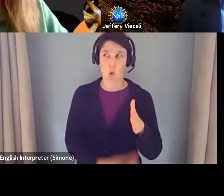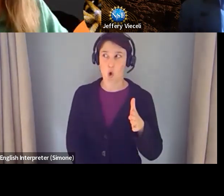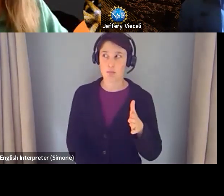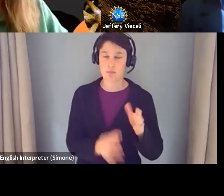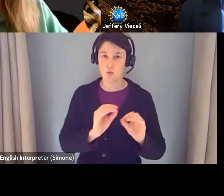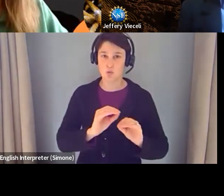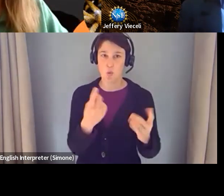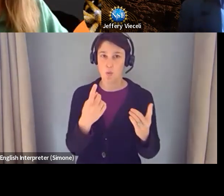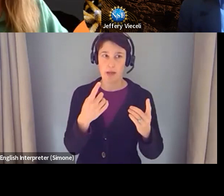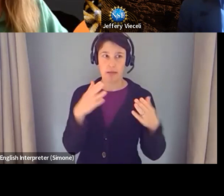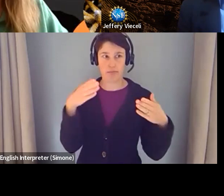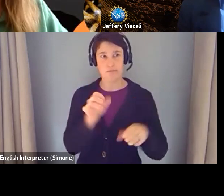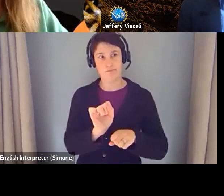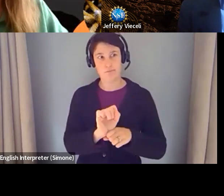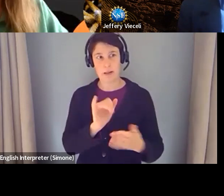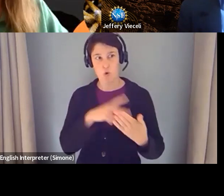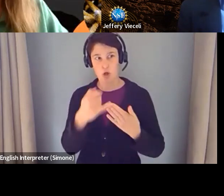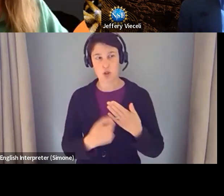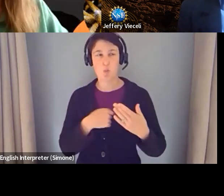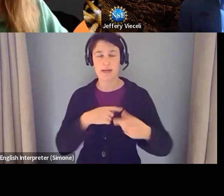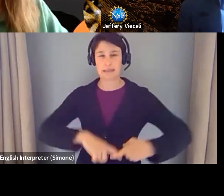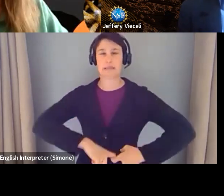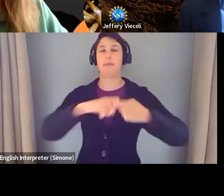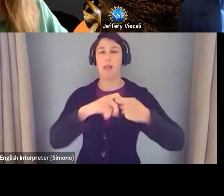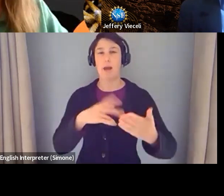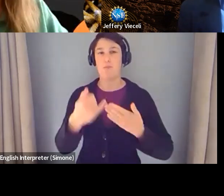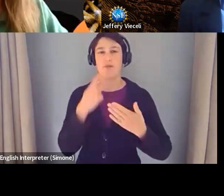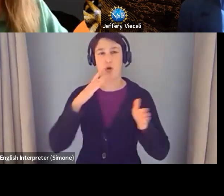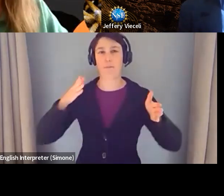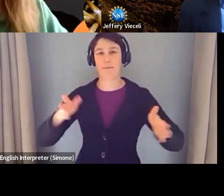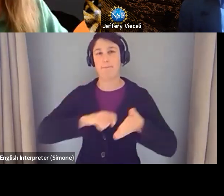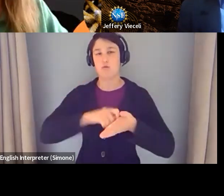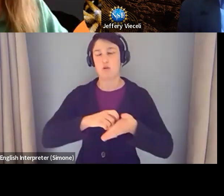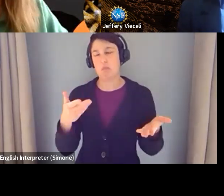on the project, we can basically suspend that project for a period of time.